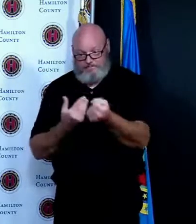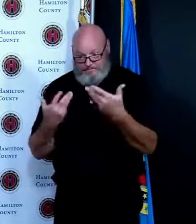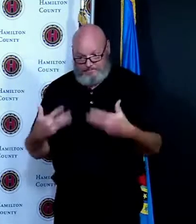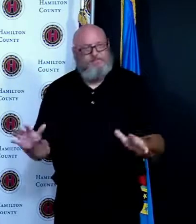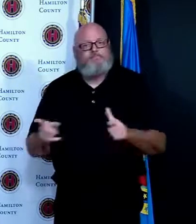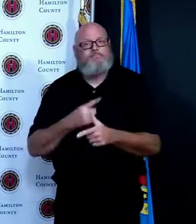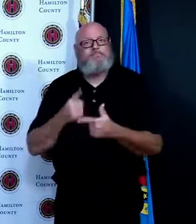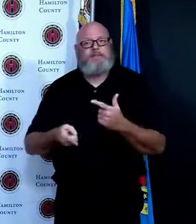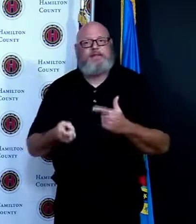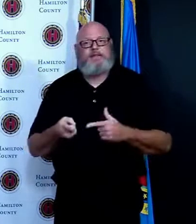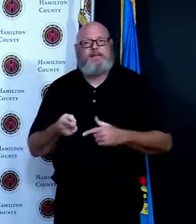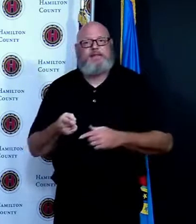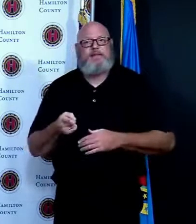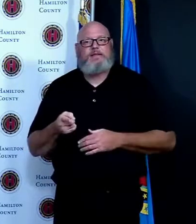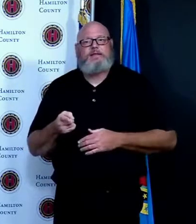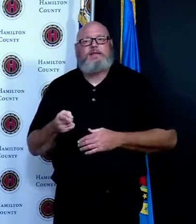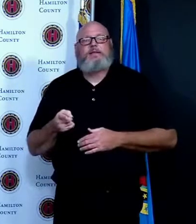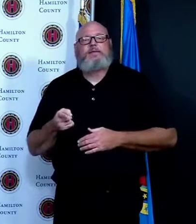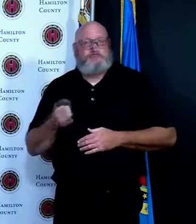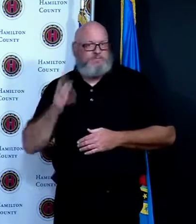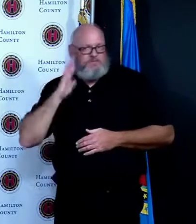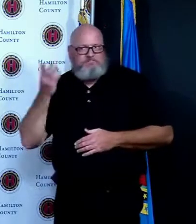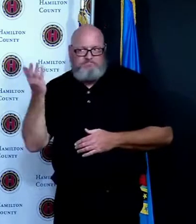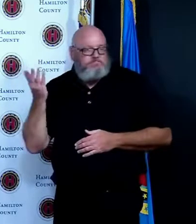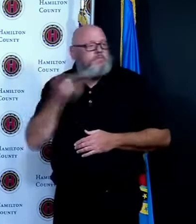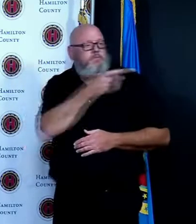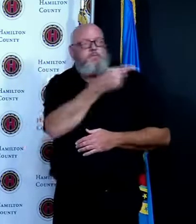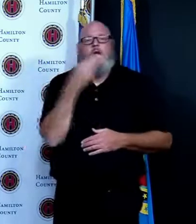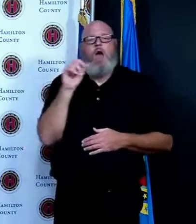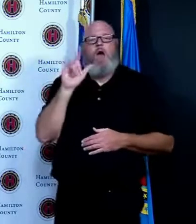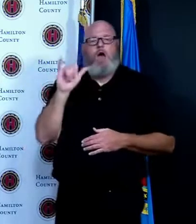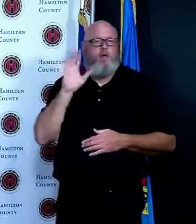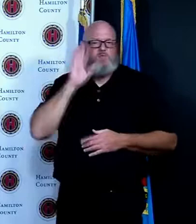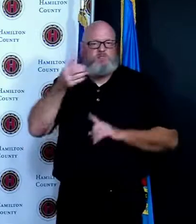and a few programs have recently come online and so she's going to highlight those programs